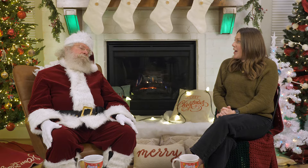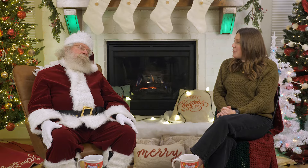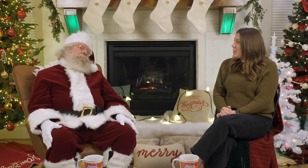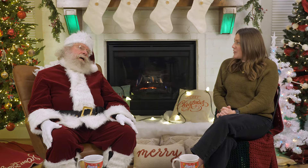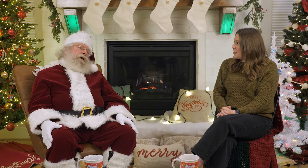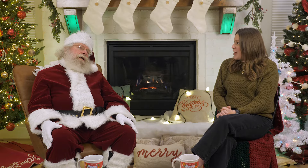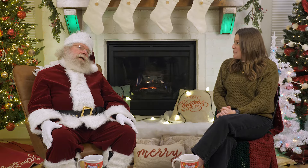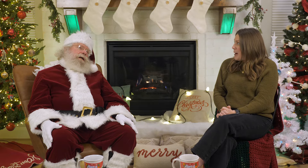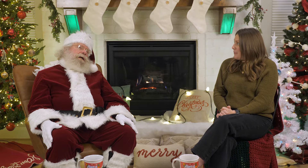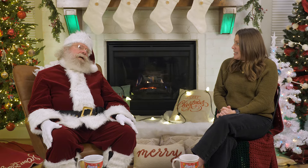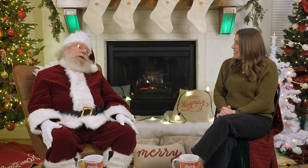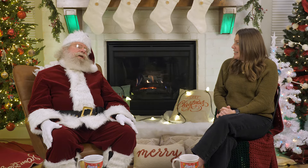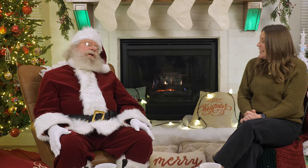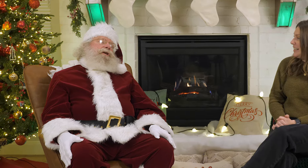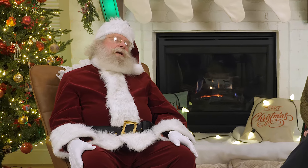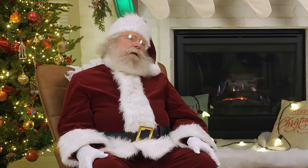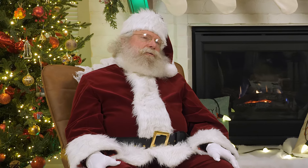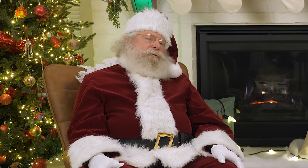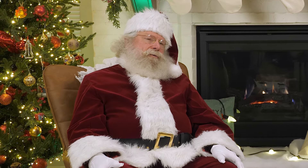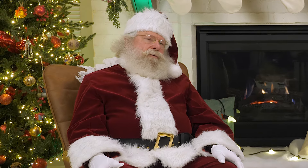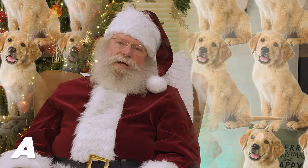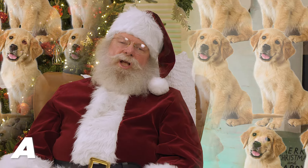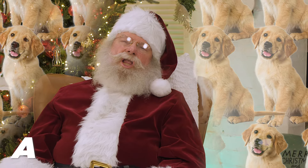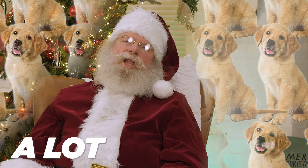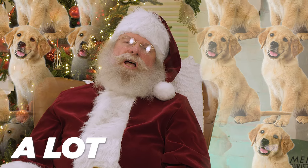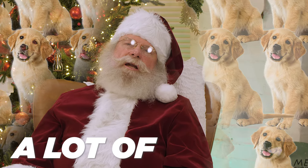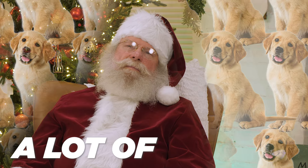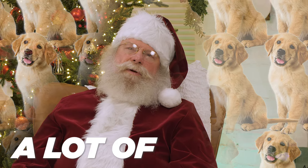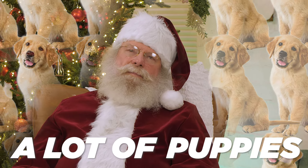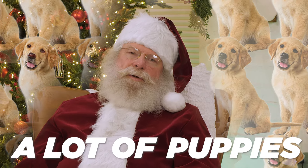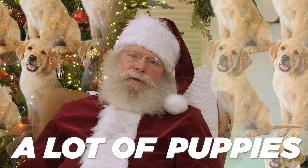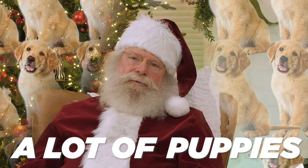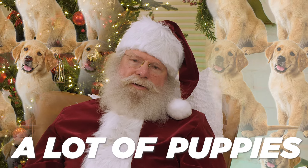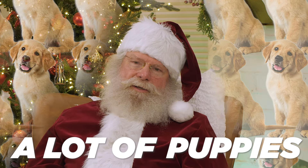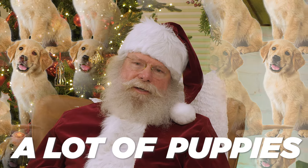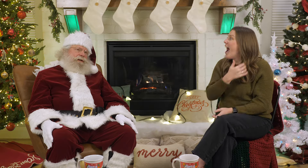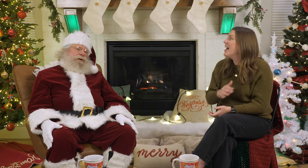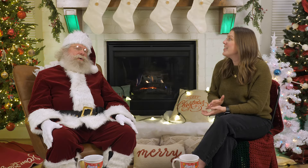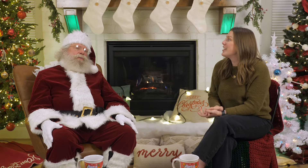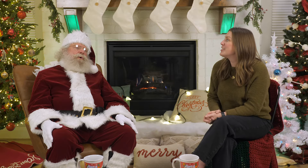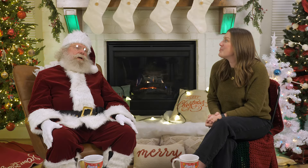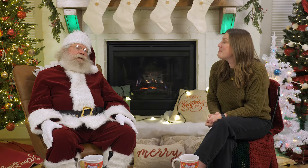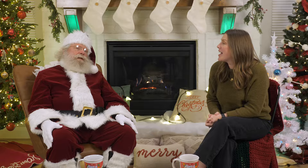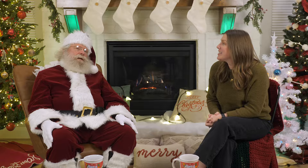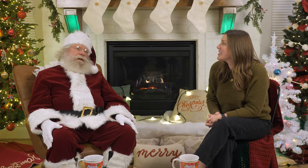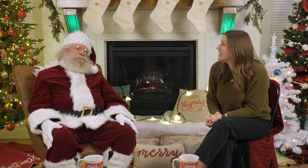Have you given a lot of puppies? Yes, a lot of puppies. We love.